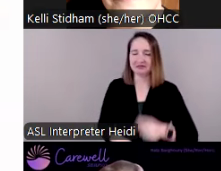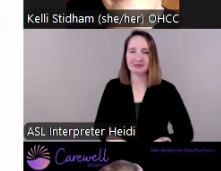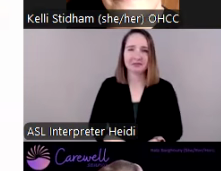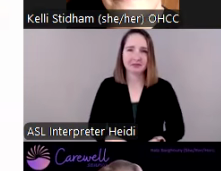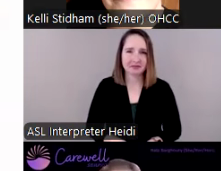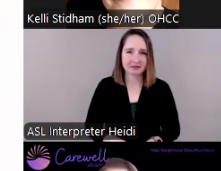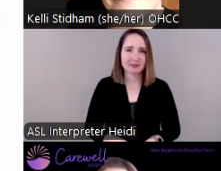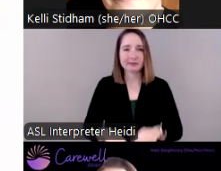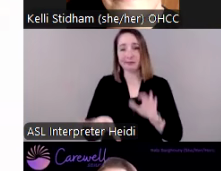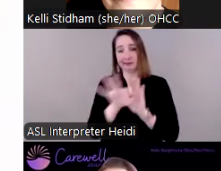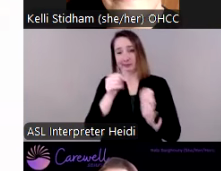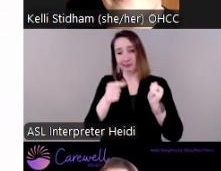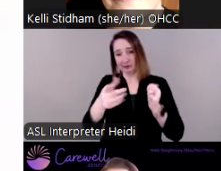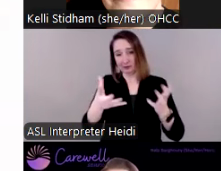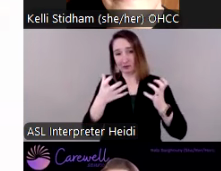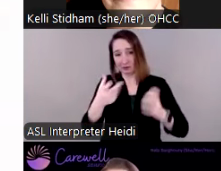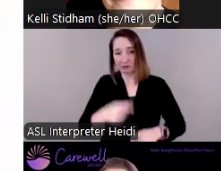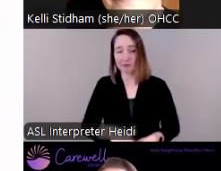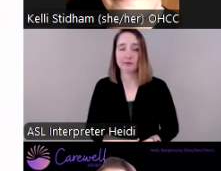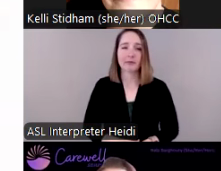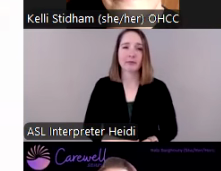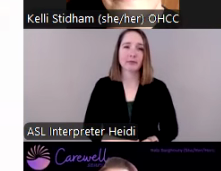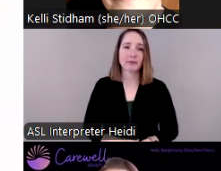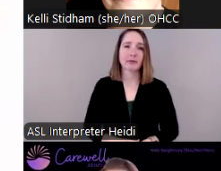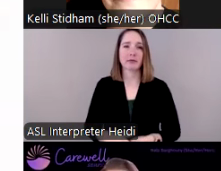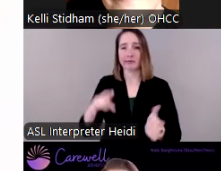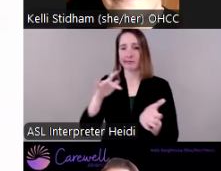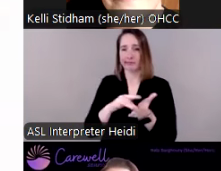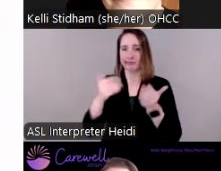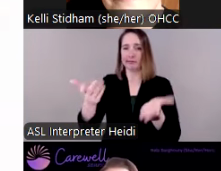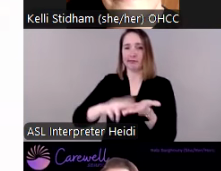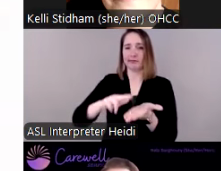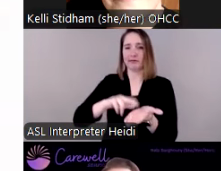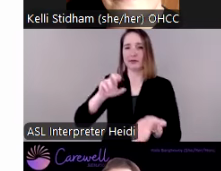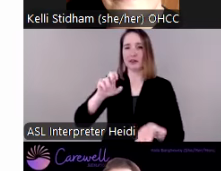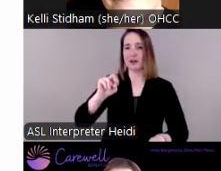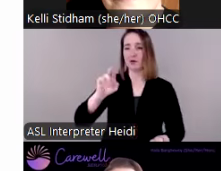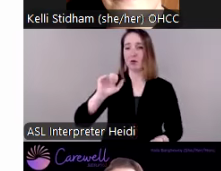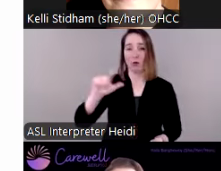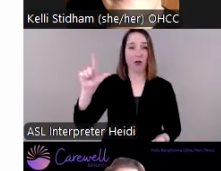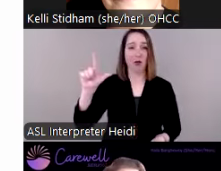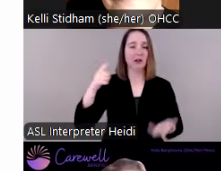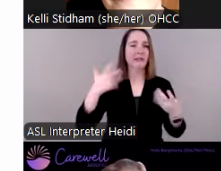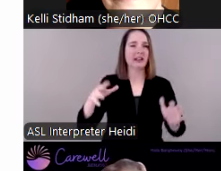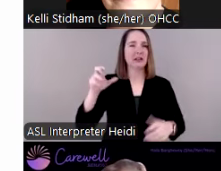session that you want and you just click on enroll.